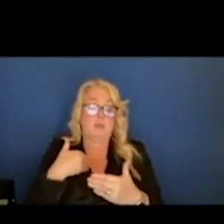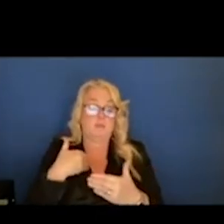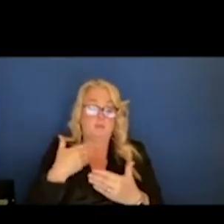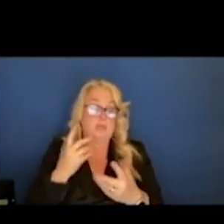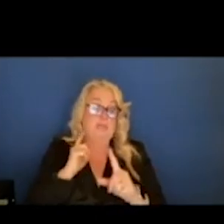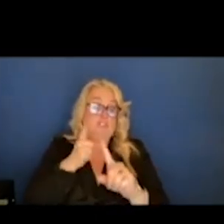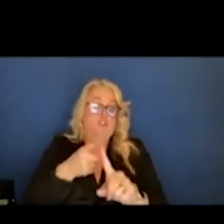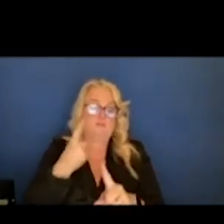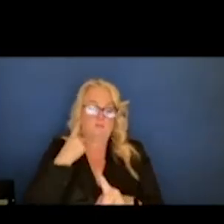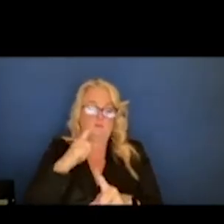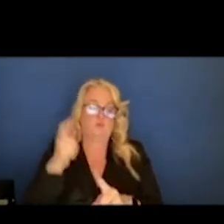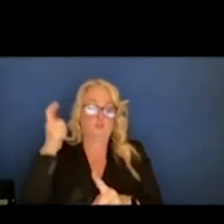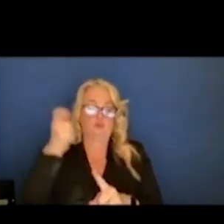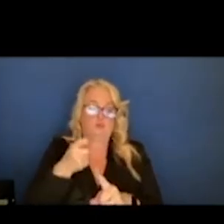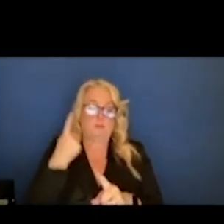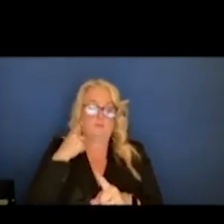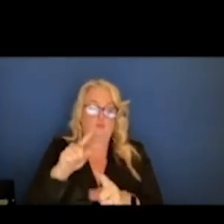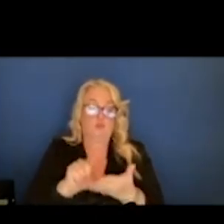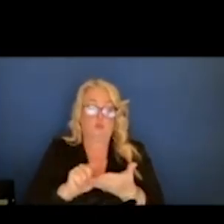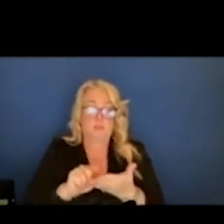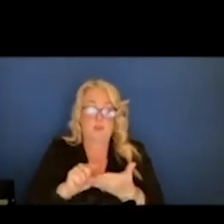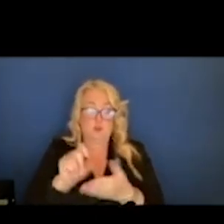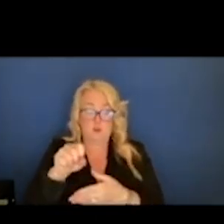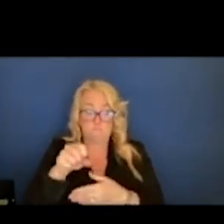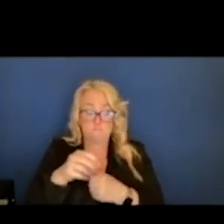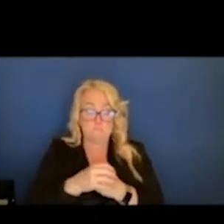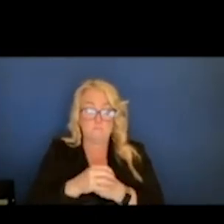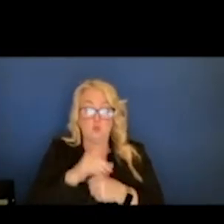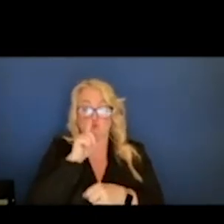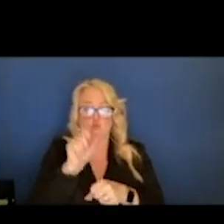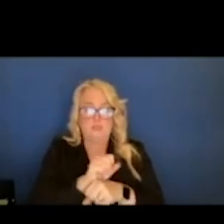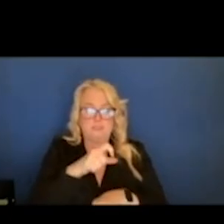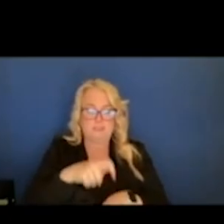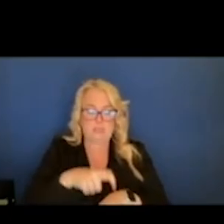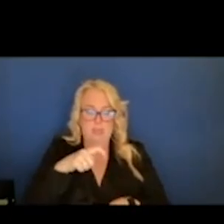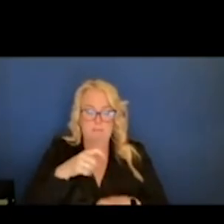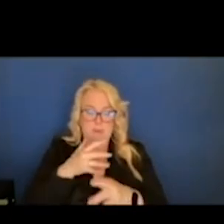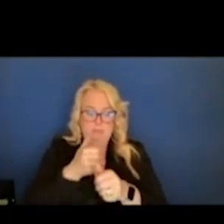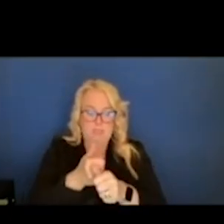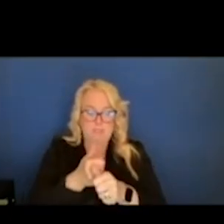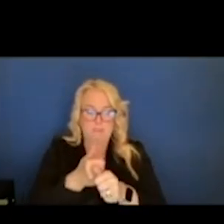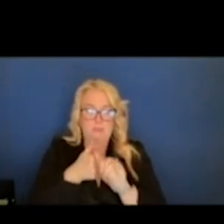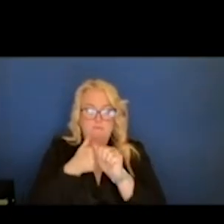by subscribing to the newsletter. Get real-time updates and news by